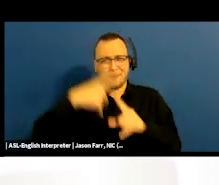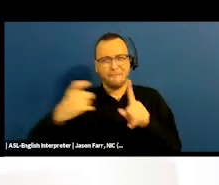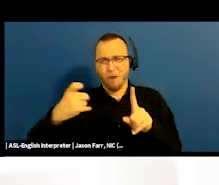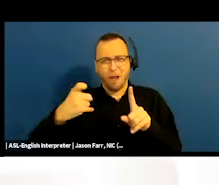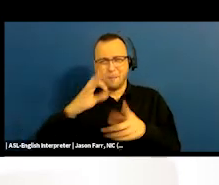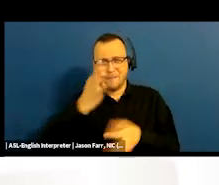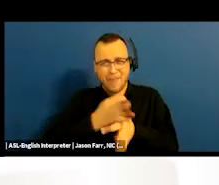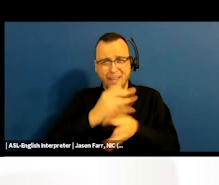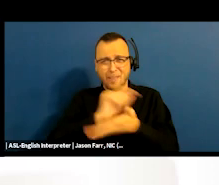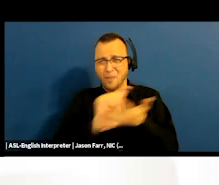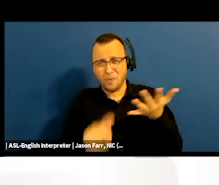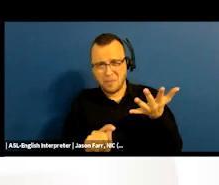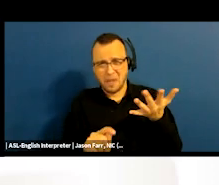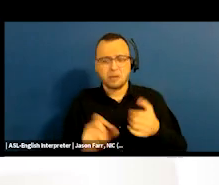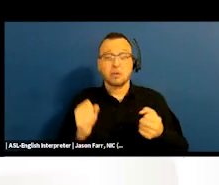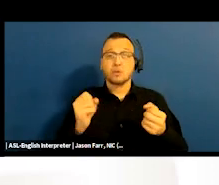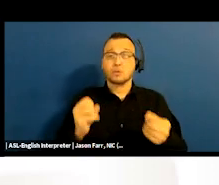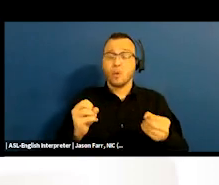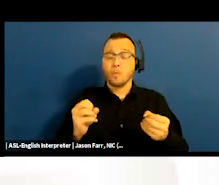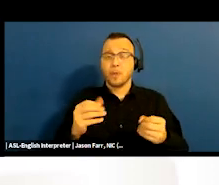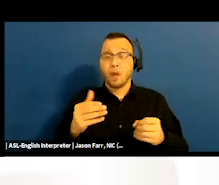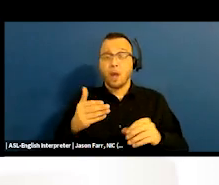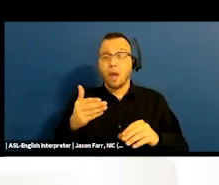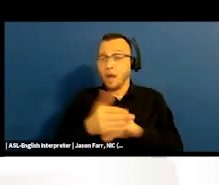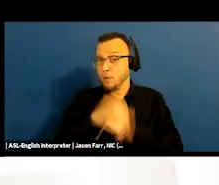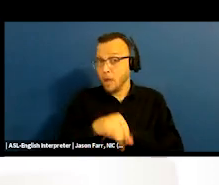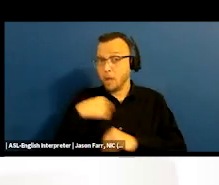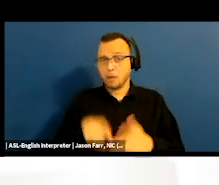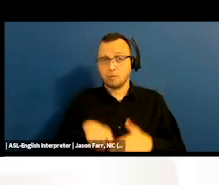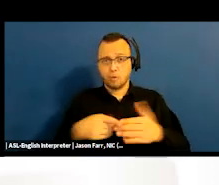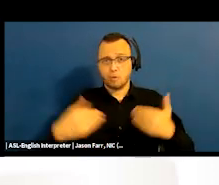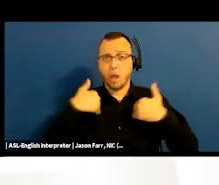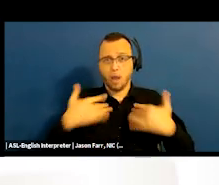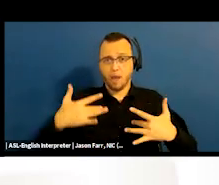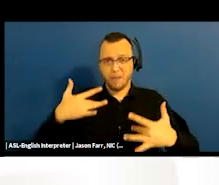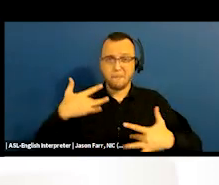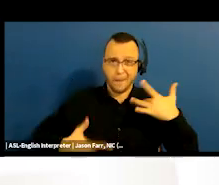and kind of had this big moment of like, I feel like this kind of like I didn't belong here